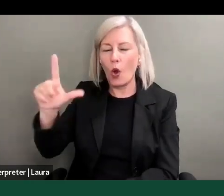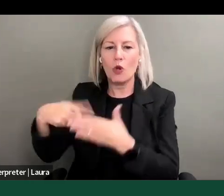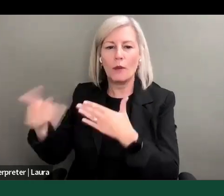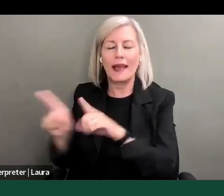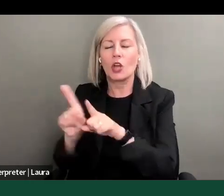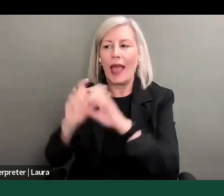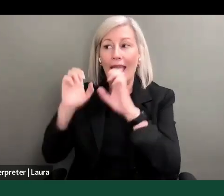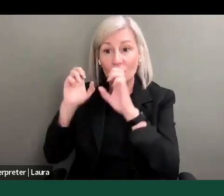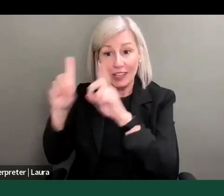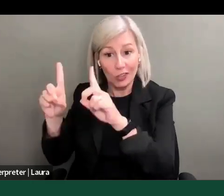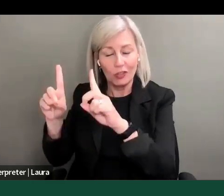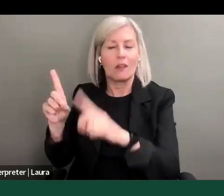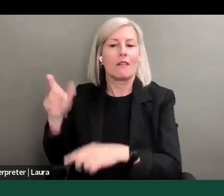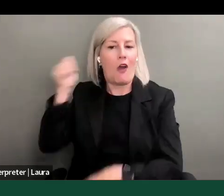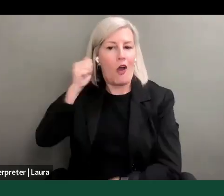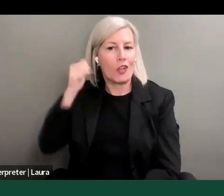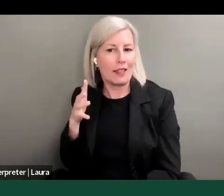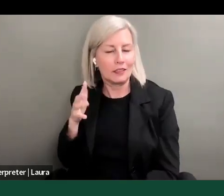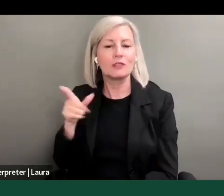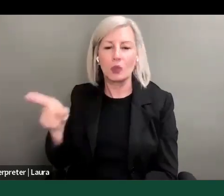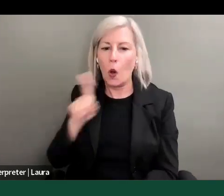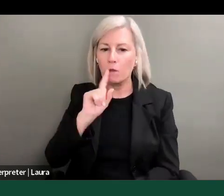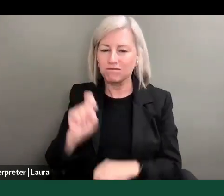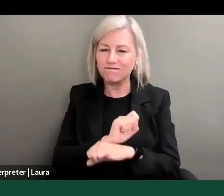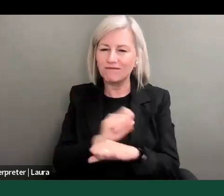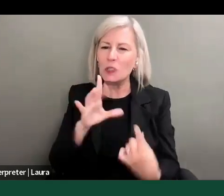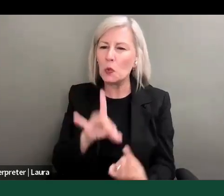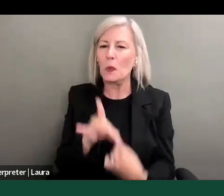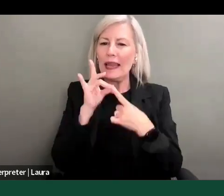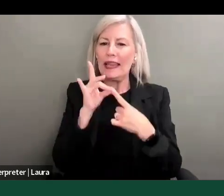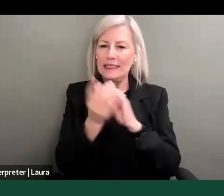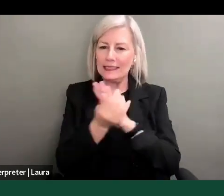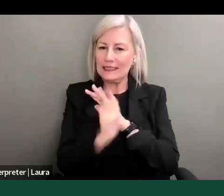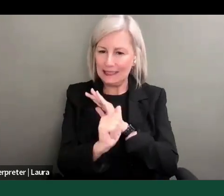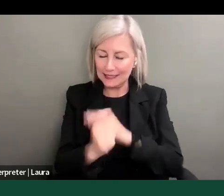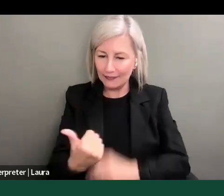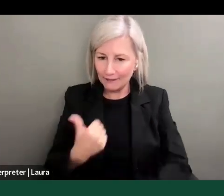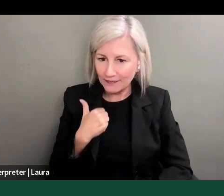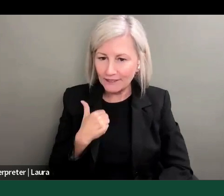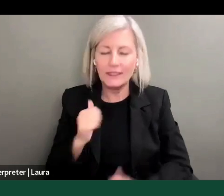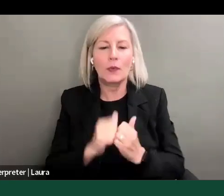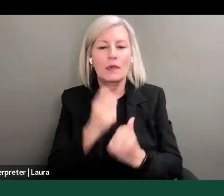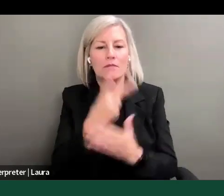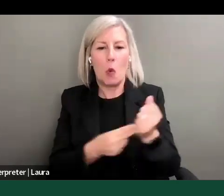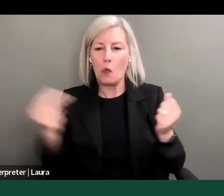So he really brings a unique skill set with both these perspectives and it